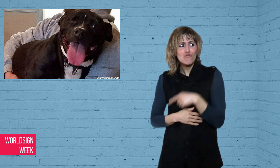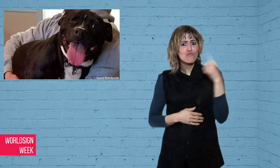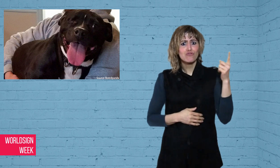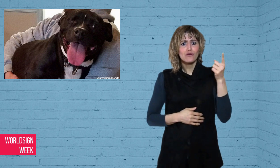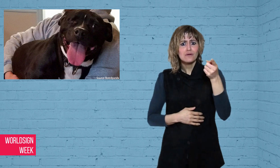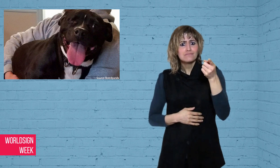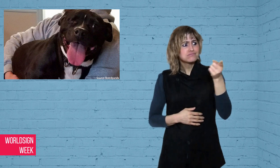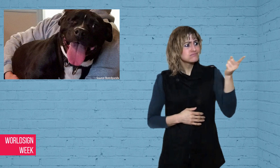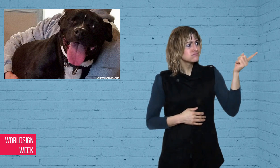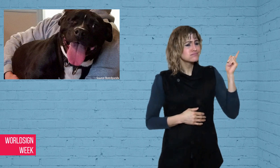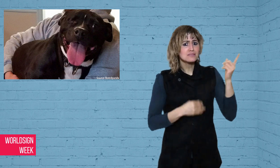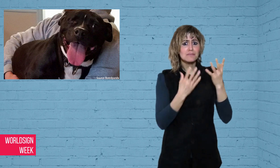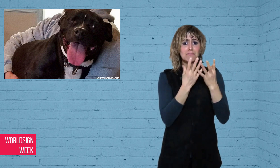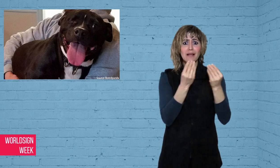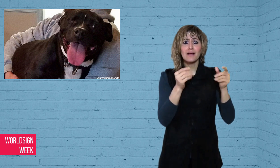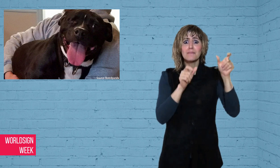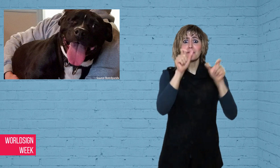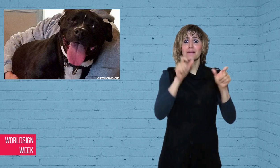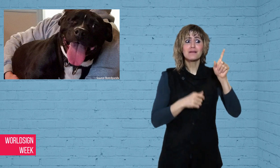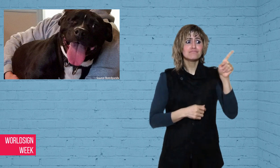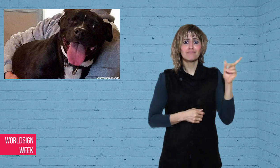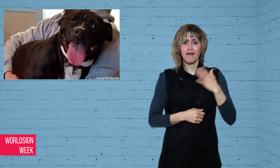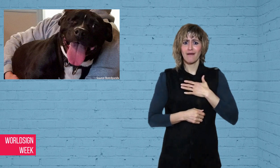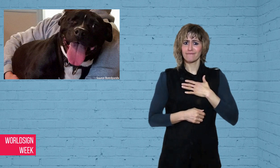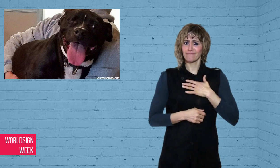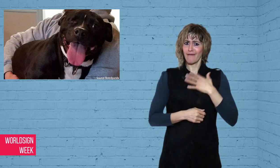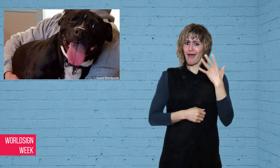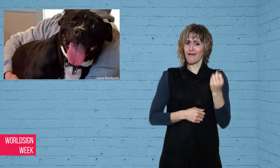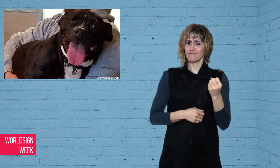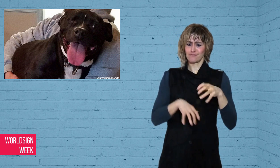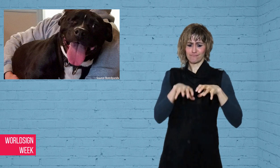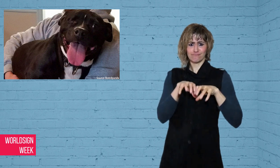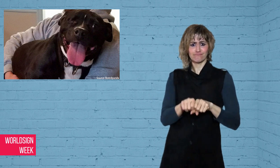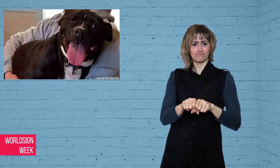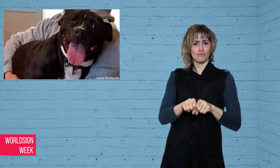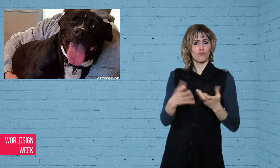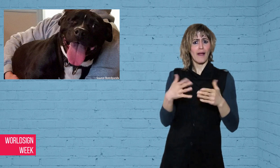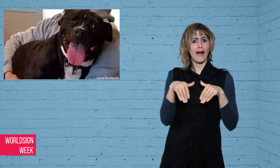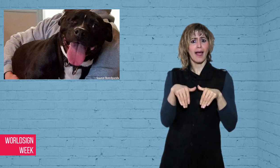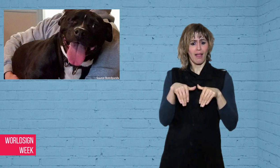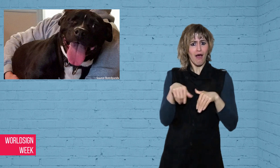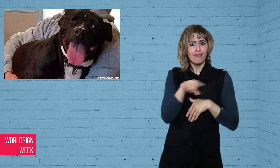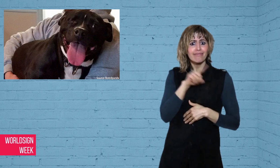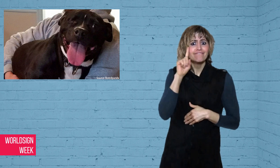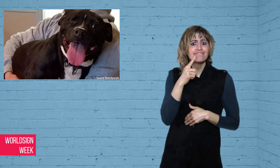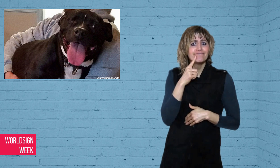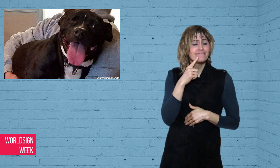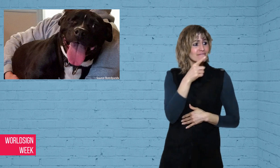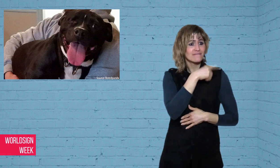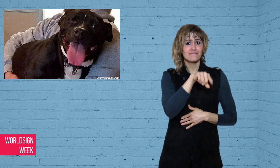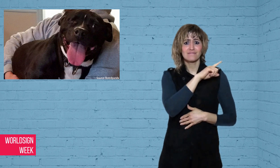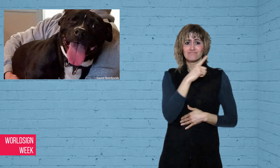Many owners of deaf dogs say they make